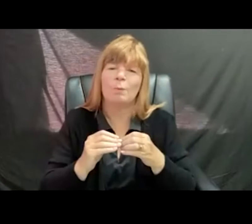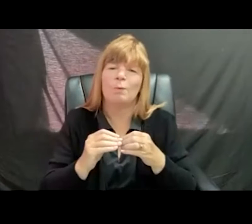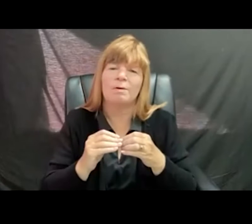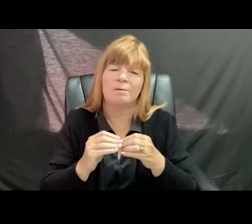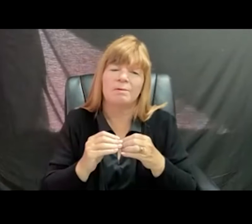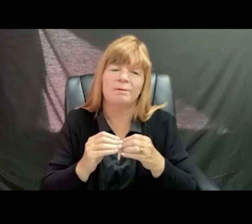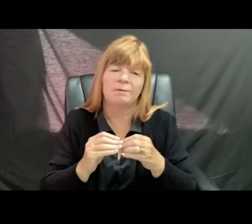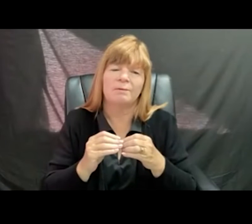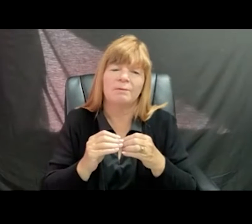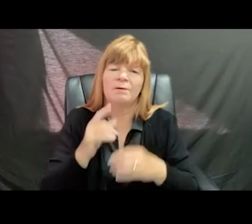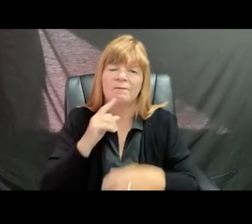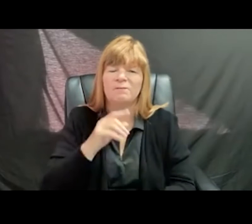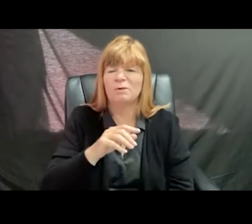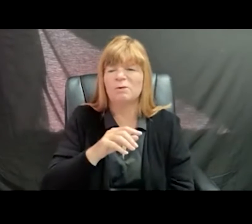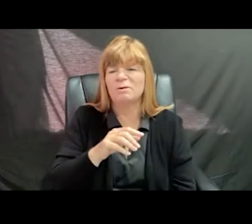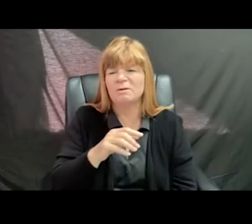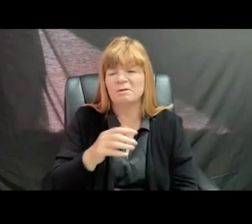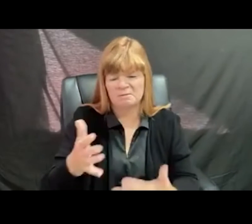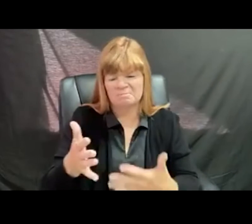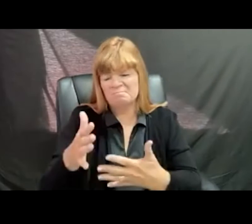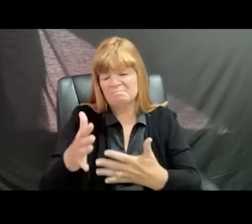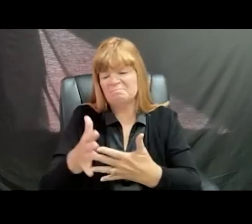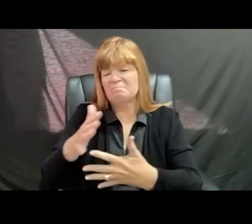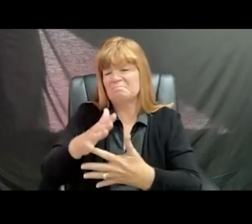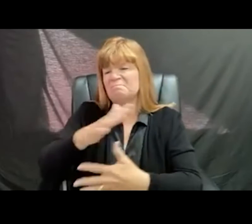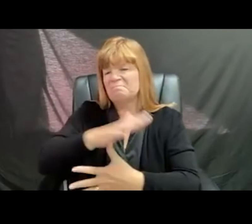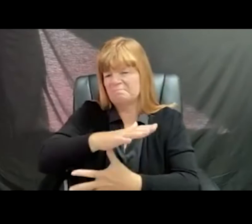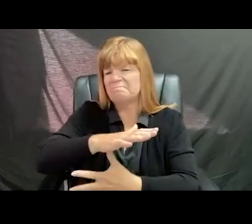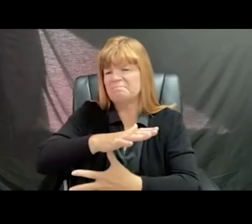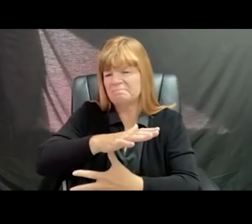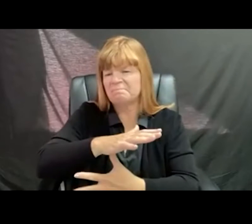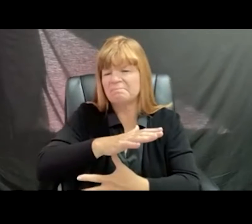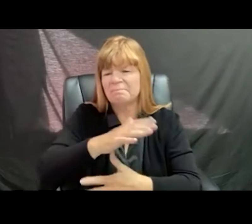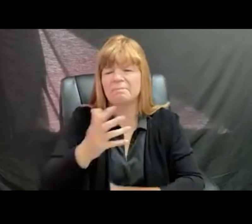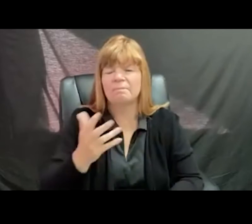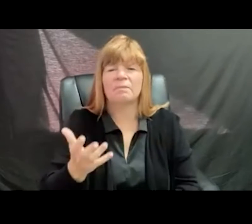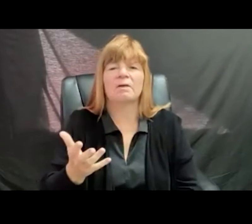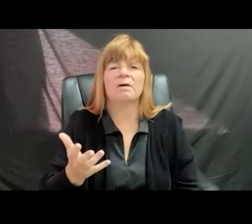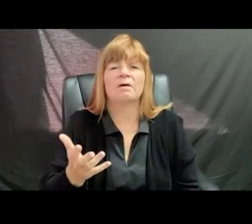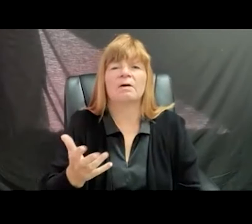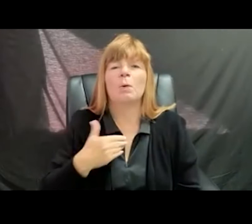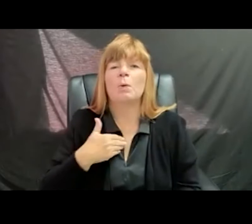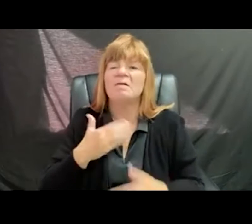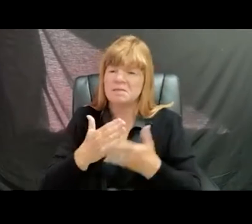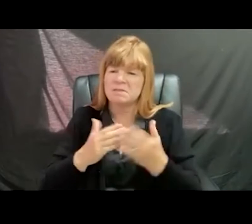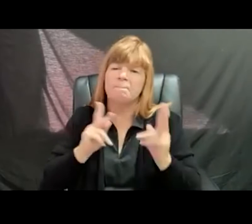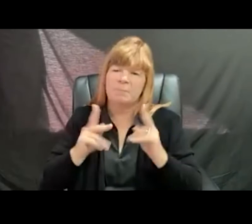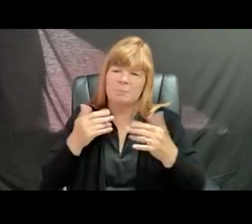sophomores juniors and seniors we do have people that are still in high school you know all the way